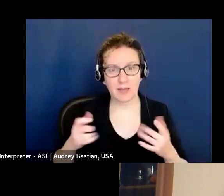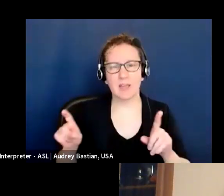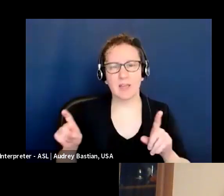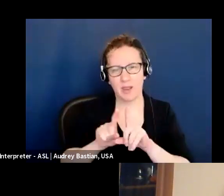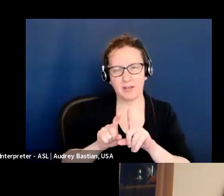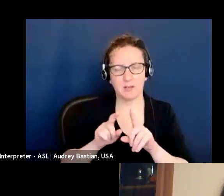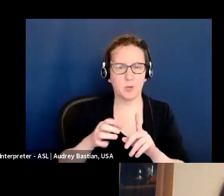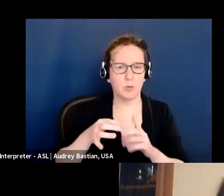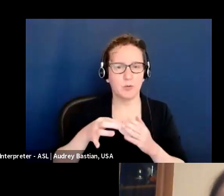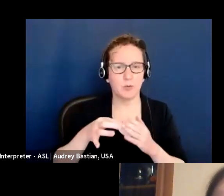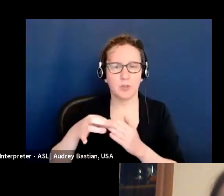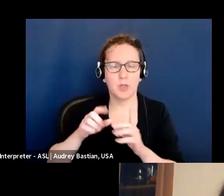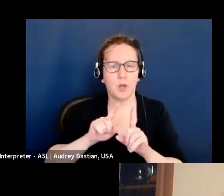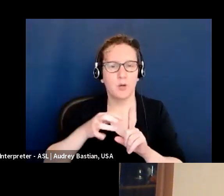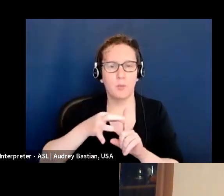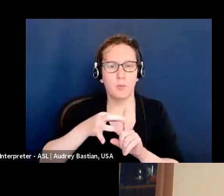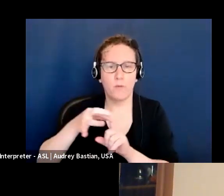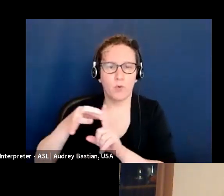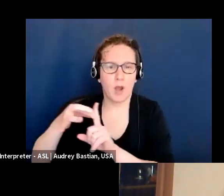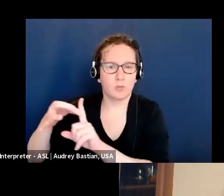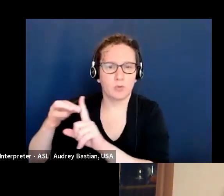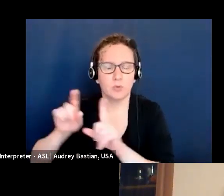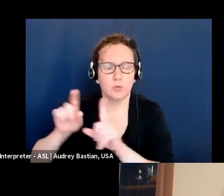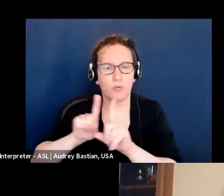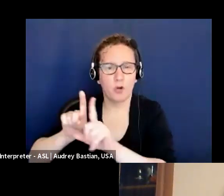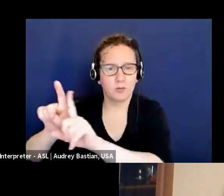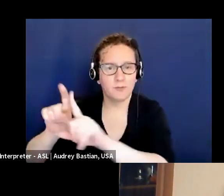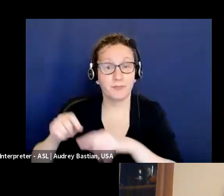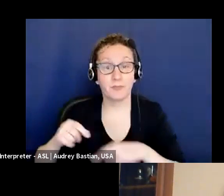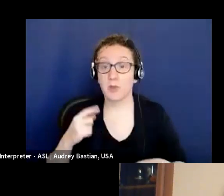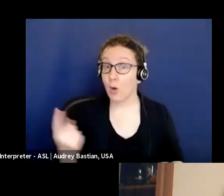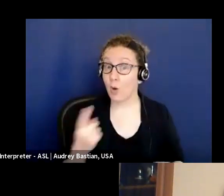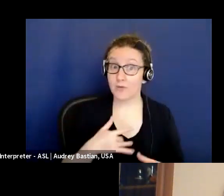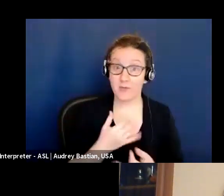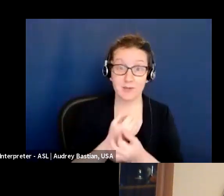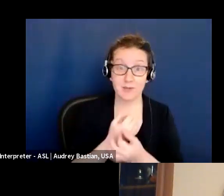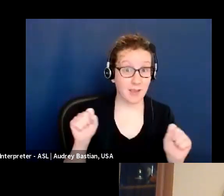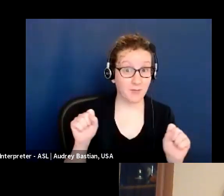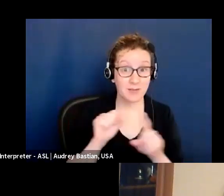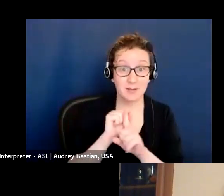and stuff like that. And I always feel safe in the situation where they have information about it.